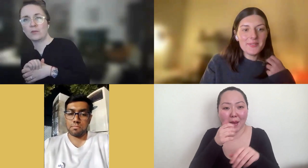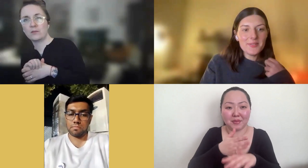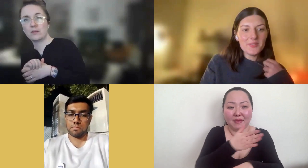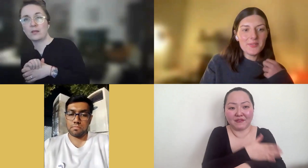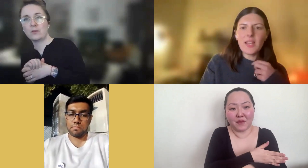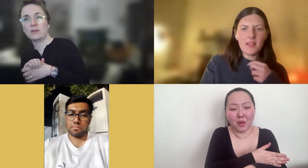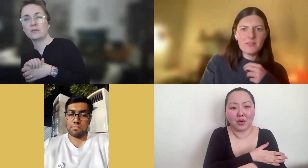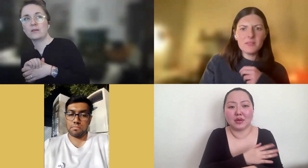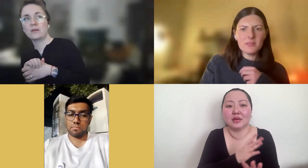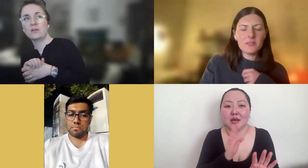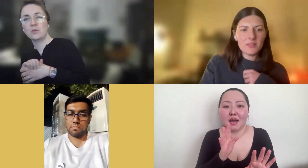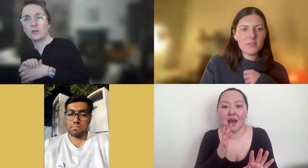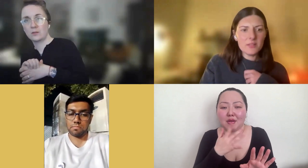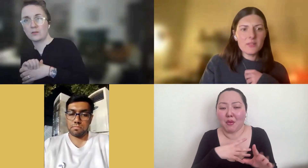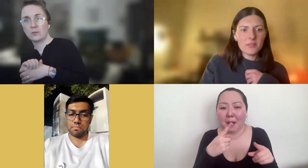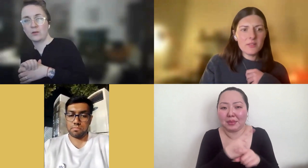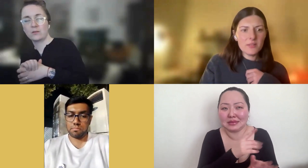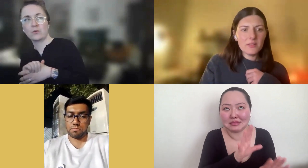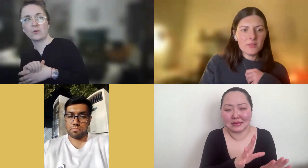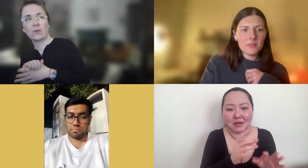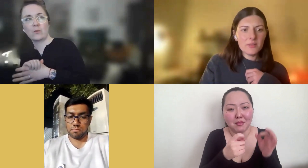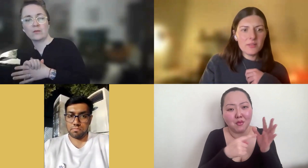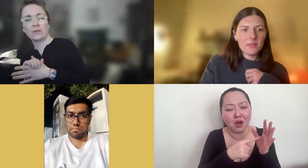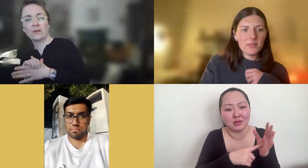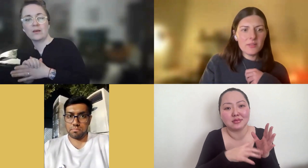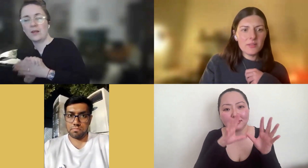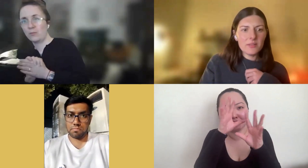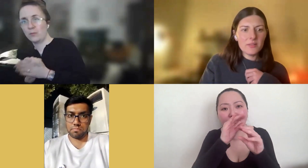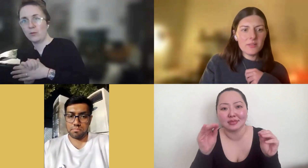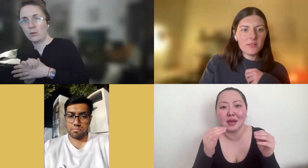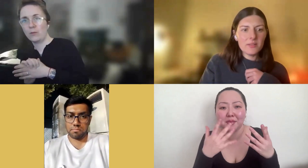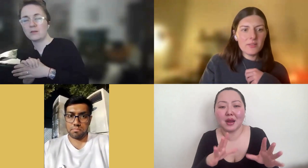important to say, that we did a consultative process before that with 11 people, who are